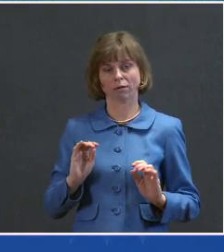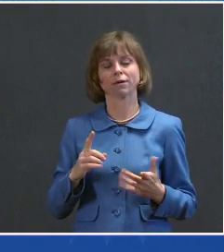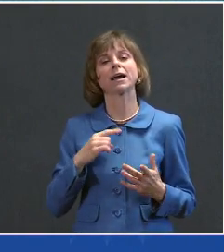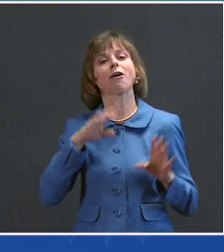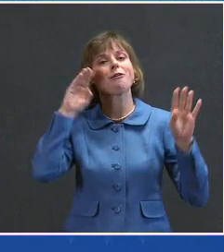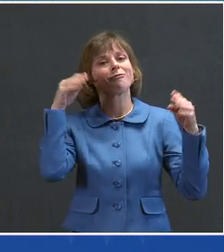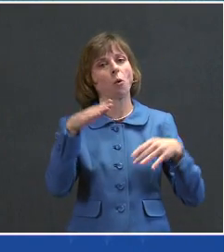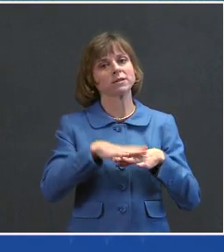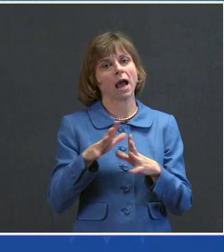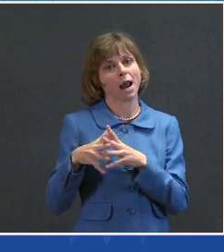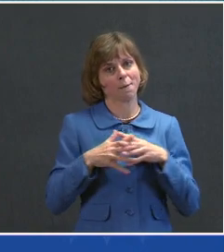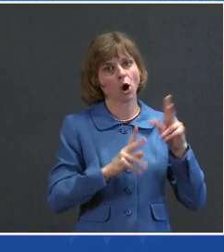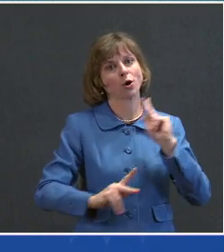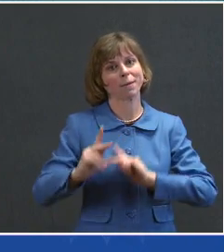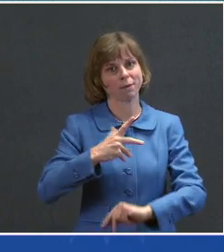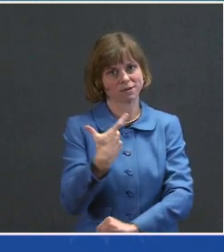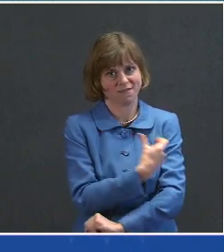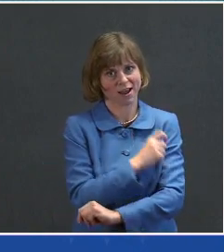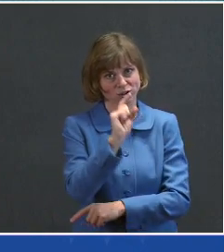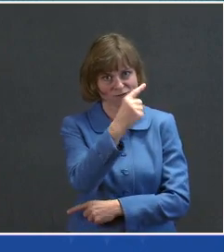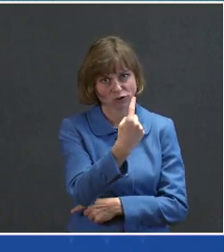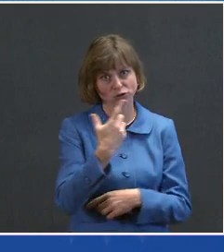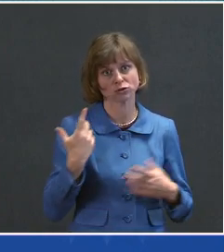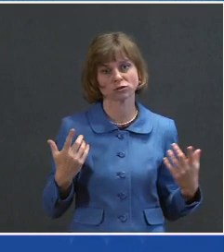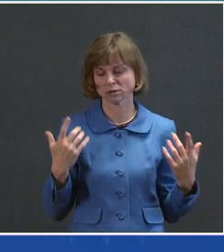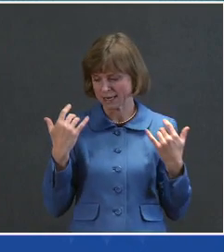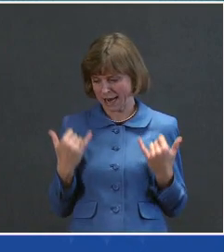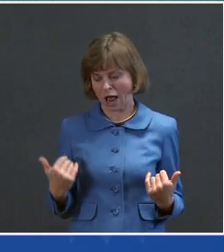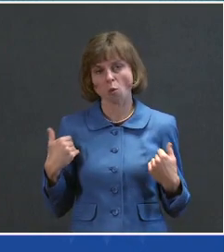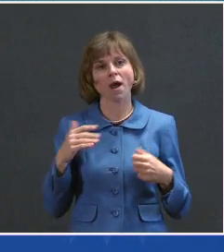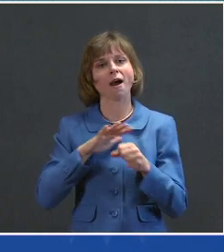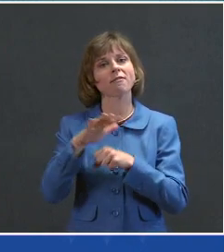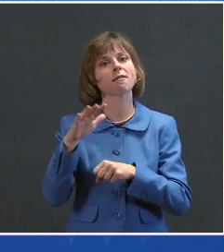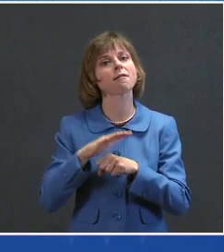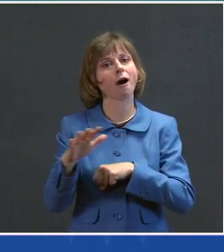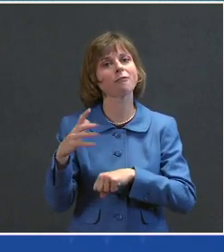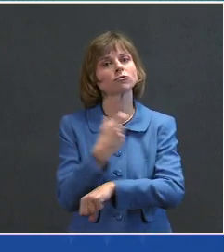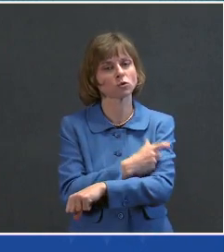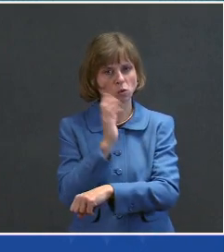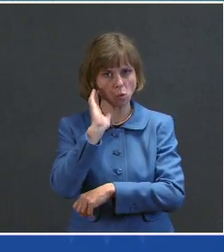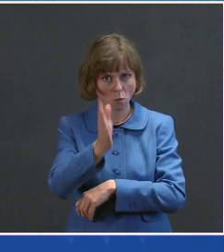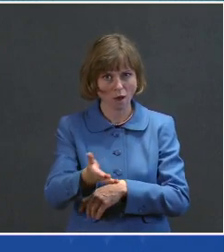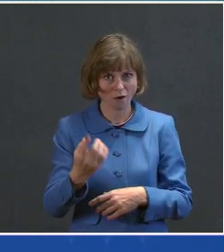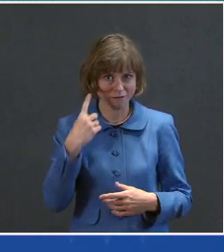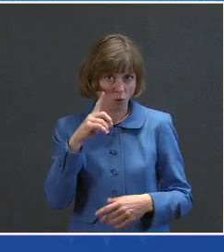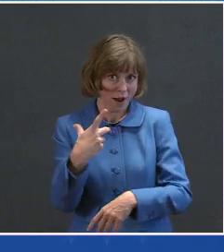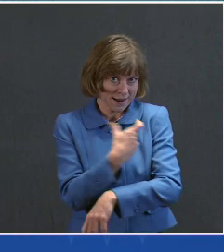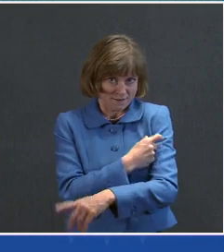And, yes, now we have more than enough doses -- we will have more than enough doses to vaccinate the American people,